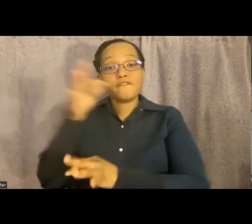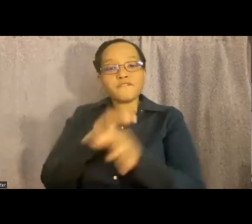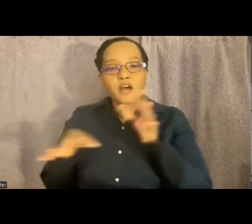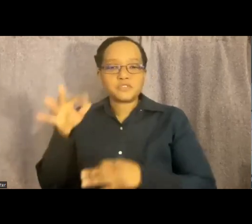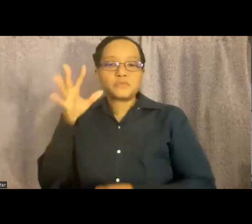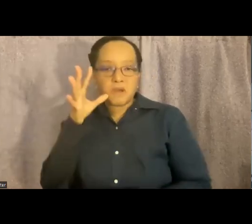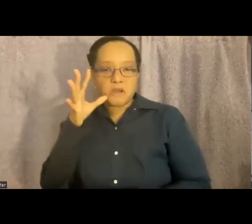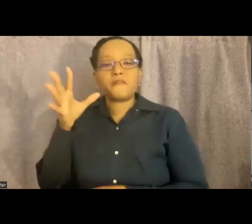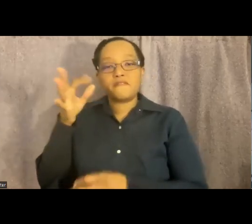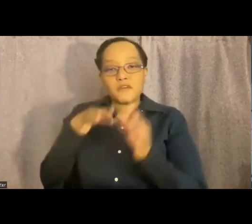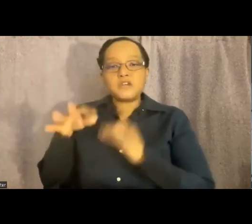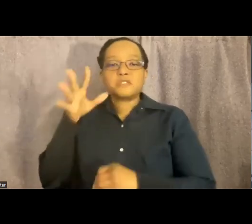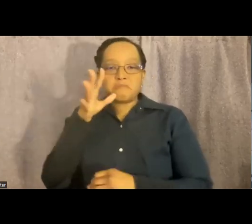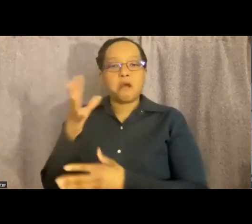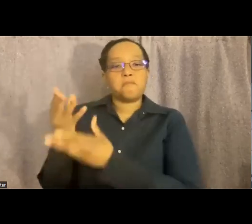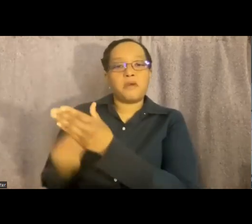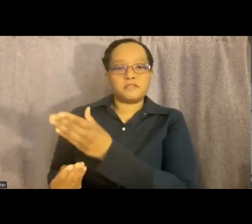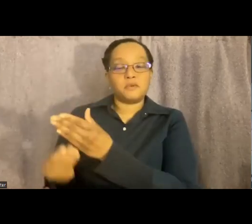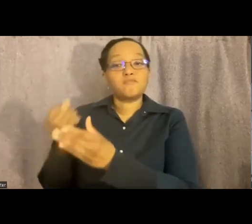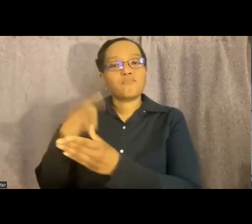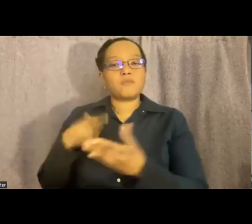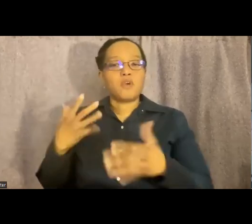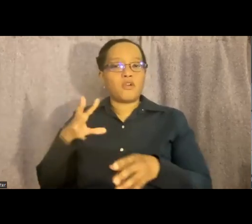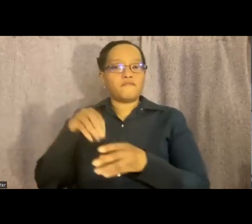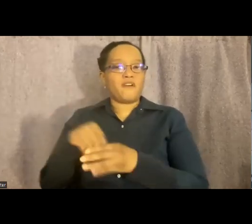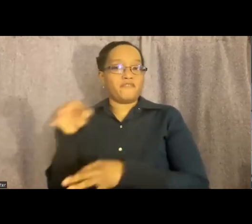on my own . I was like Heck yes, son!